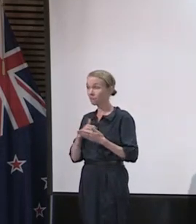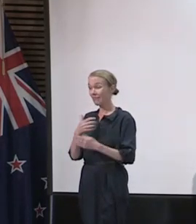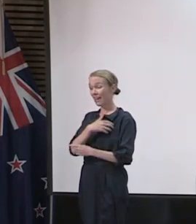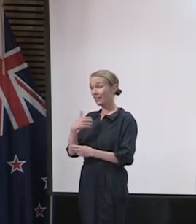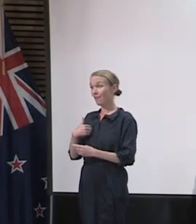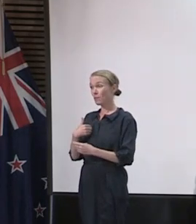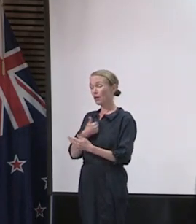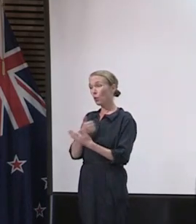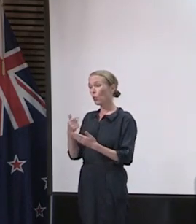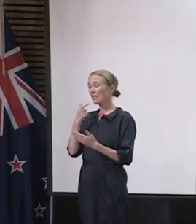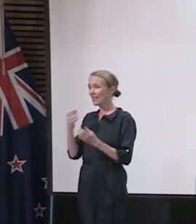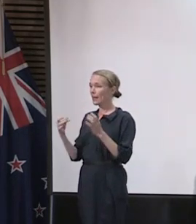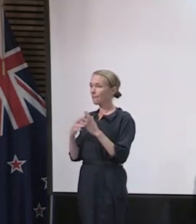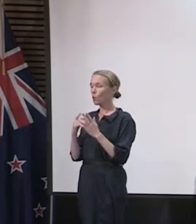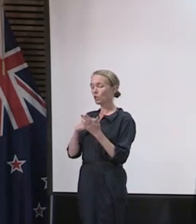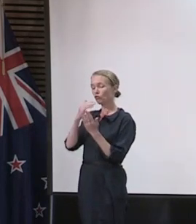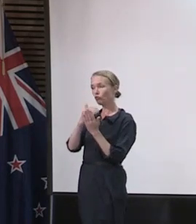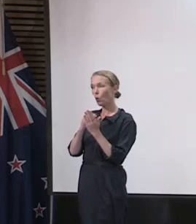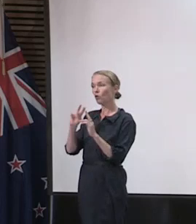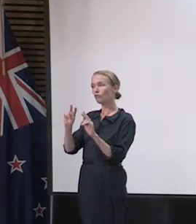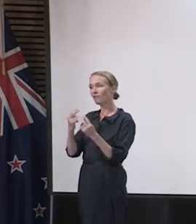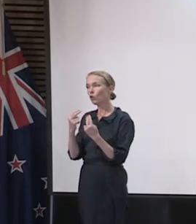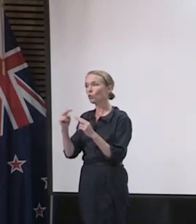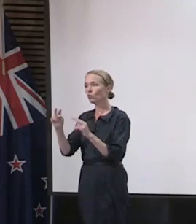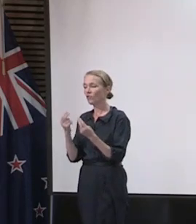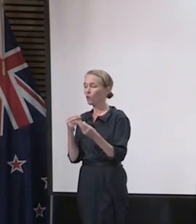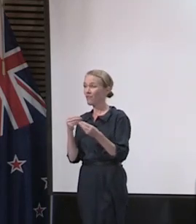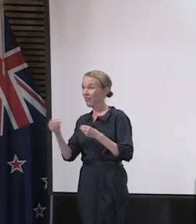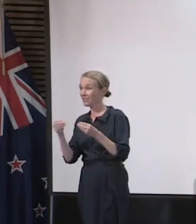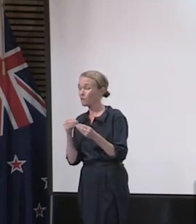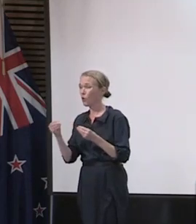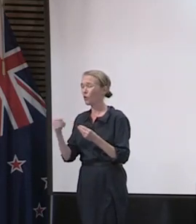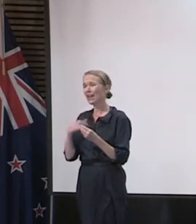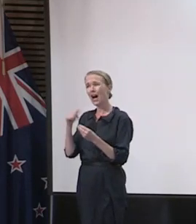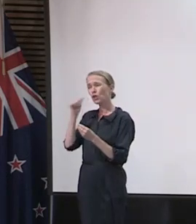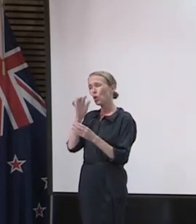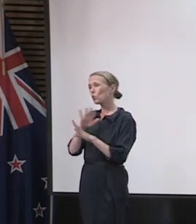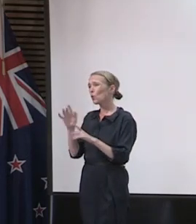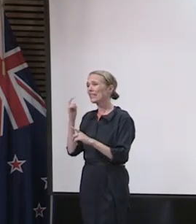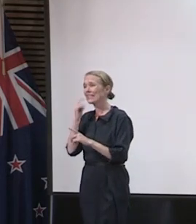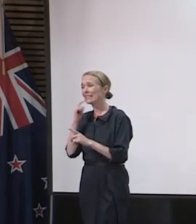working through and we have said we will be agile and keep trying to find how we can make things work to keep people